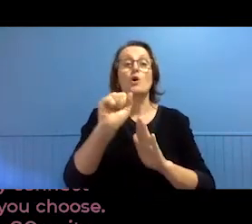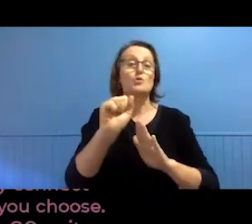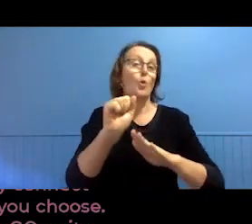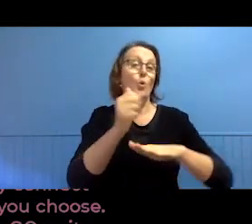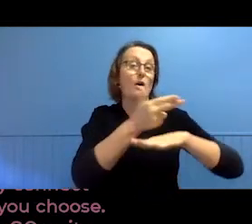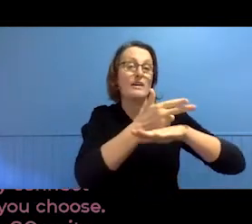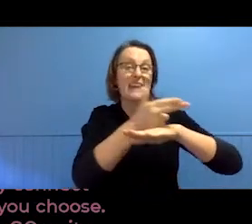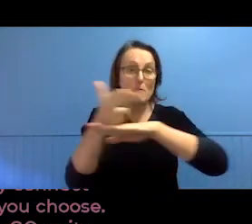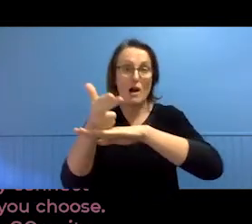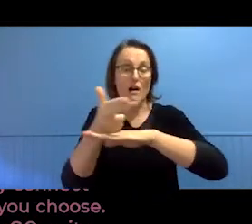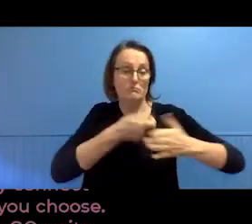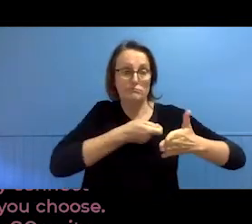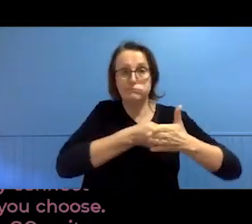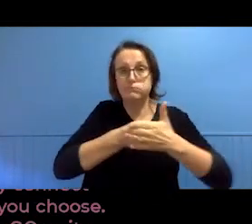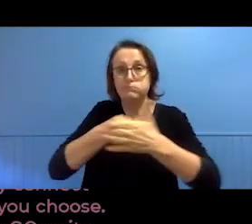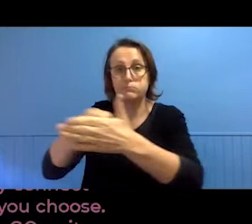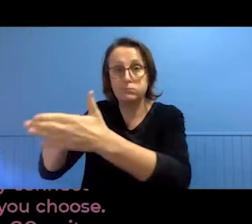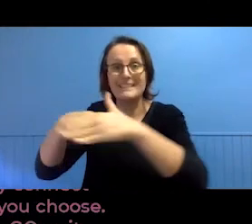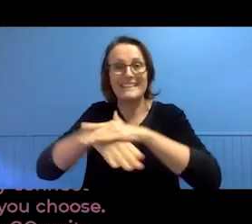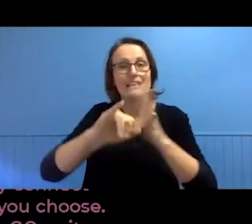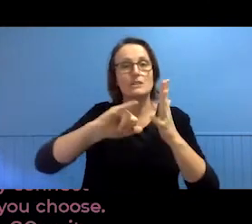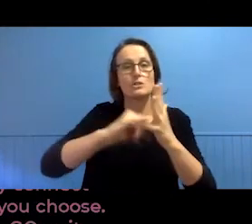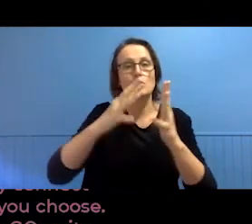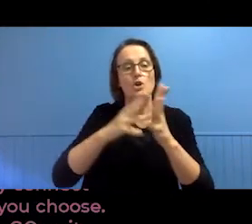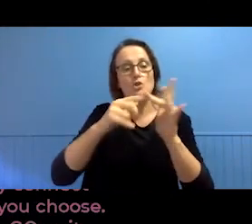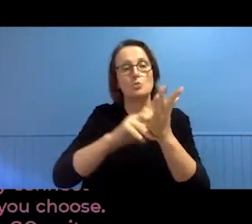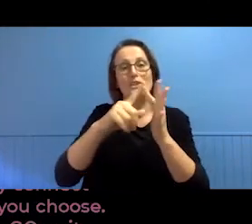can be a hardware piece of equipment, or it can be a computer